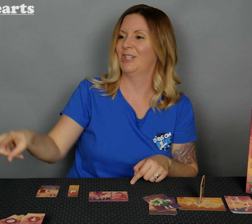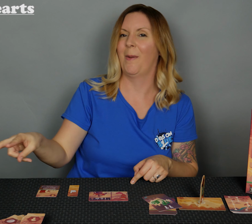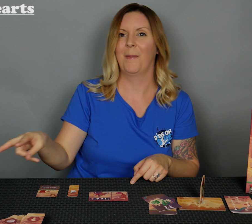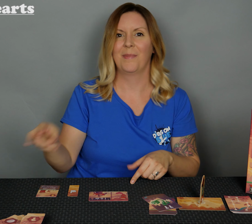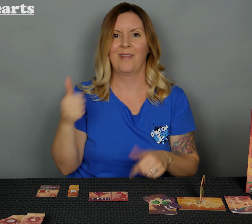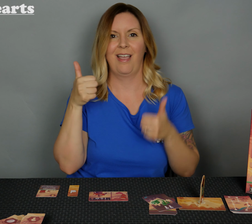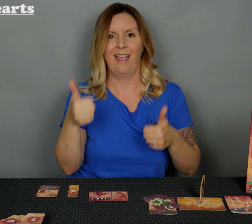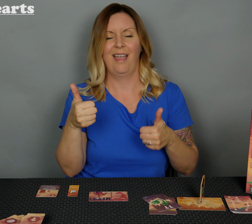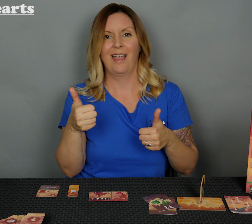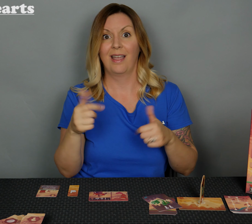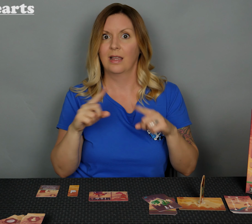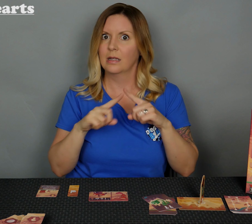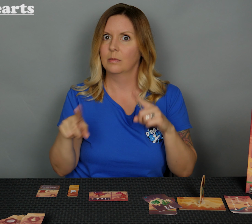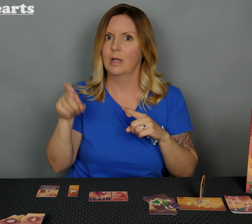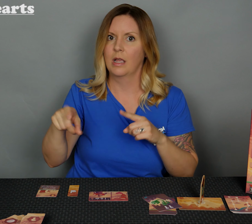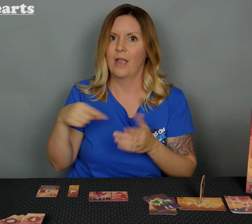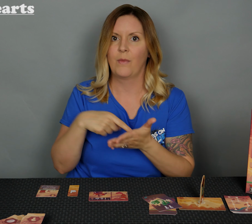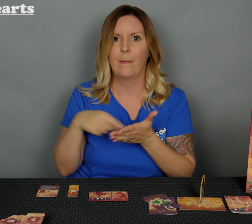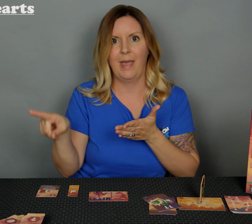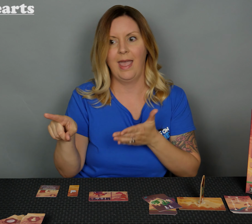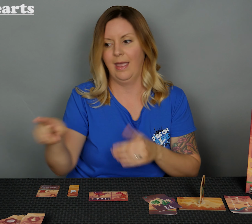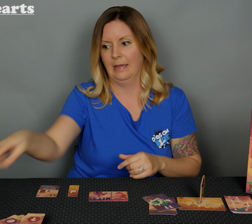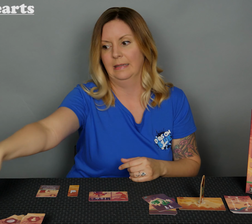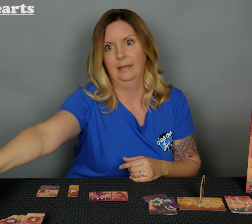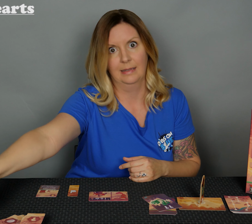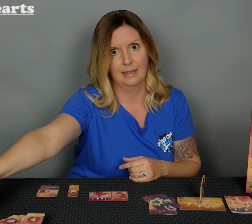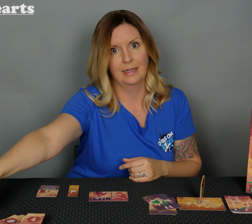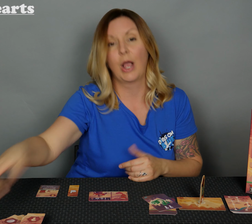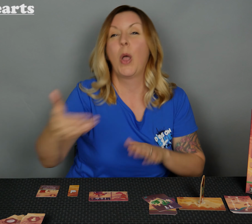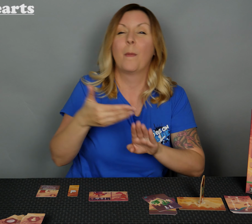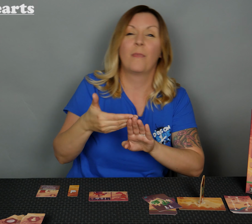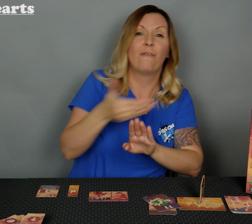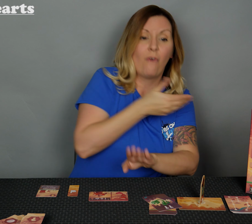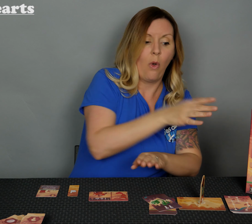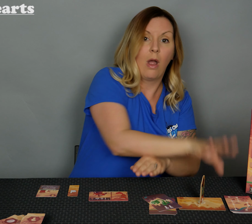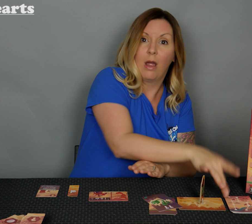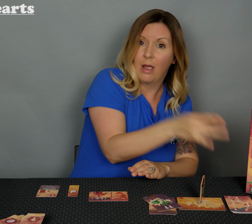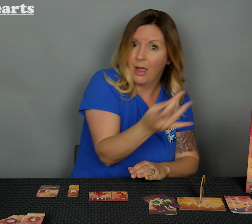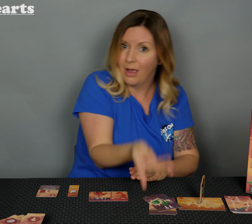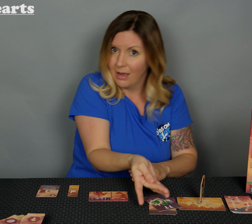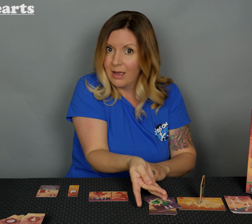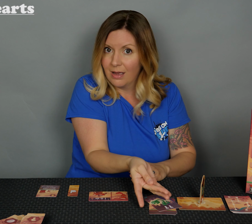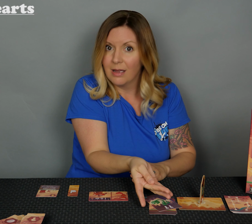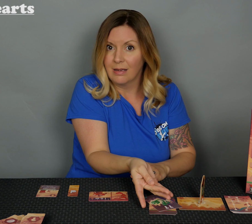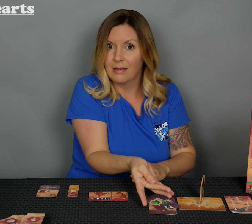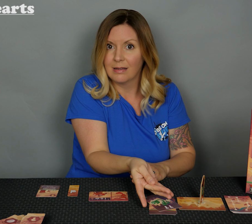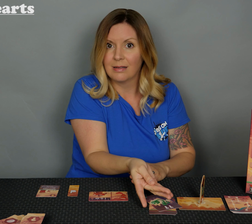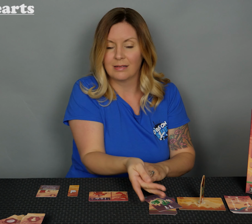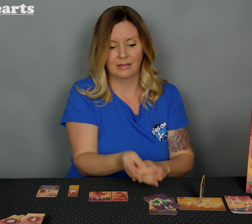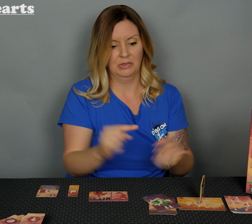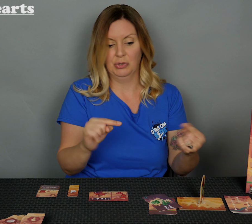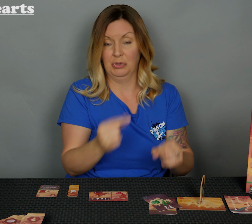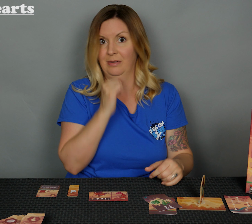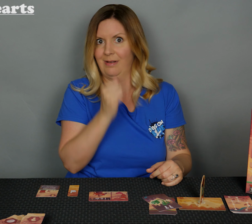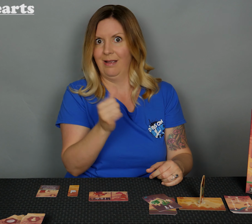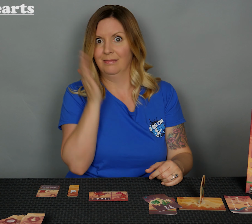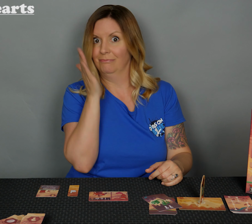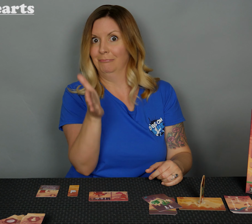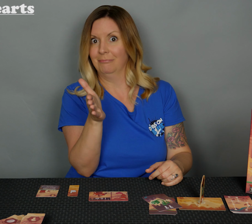You cannot be injured because you jumped. But you must pay the jump token before drawing the level card.